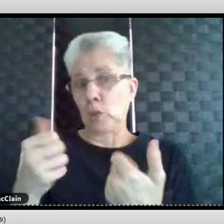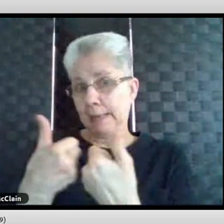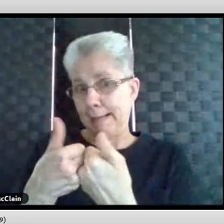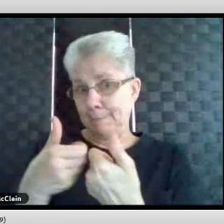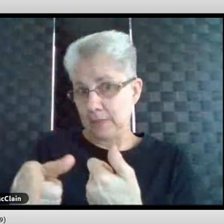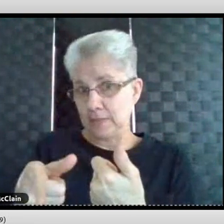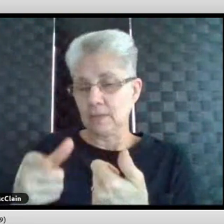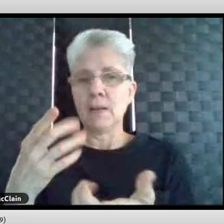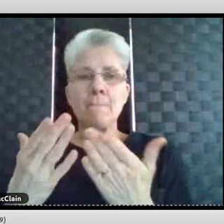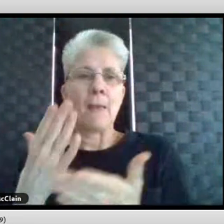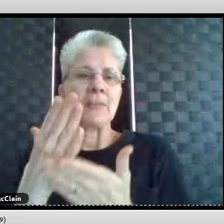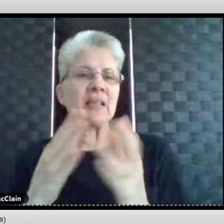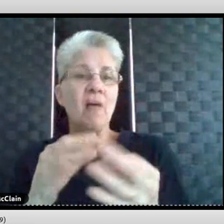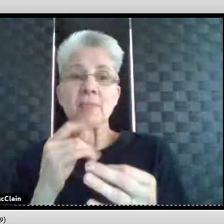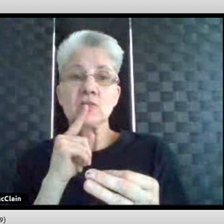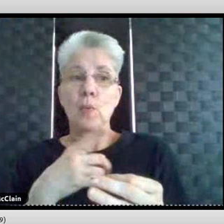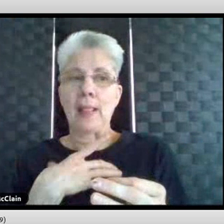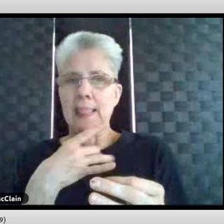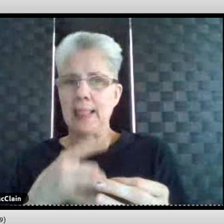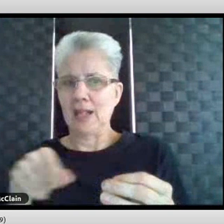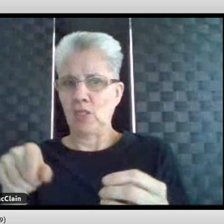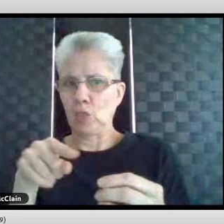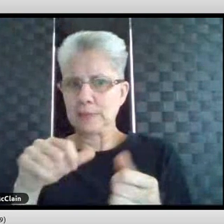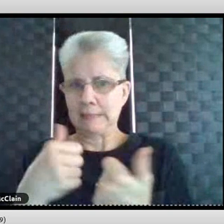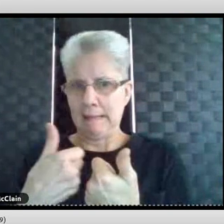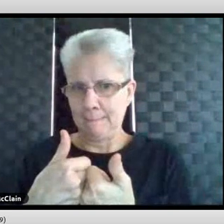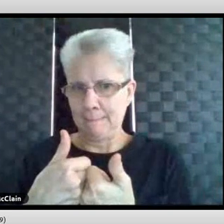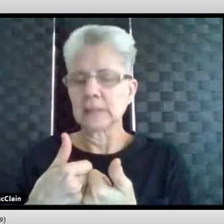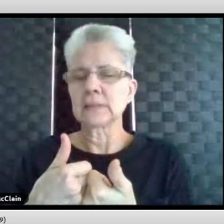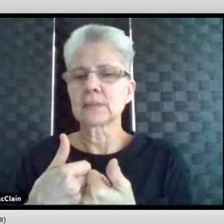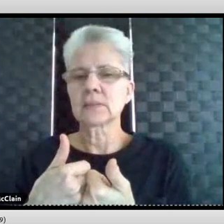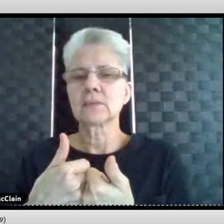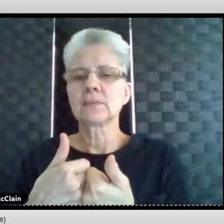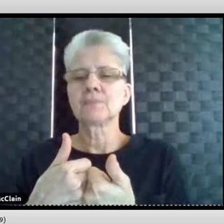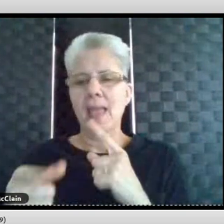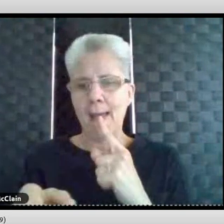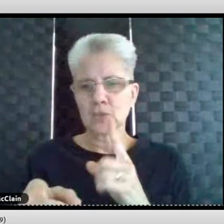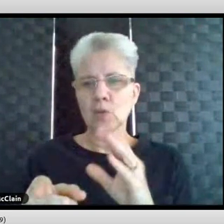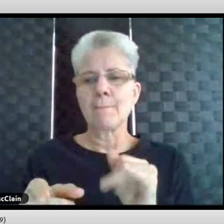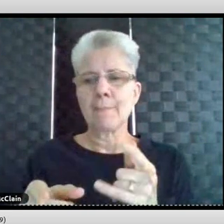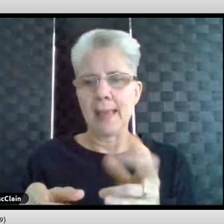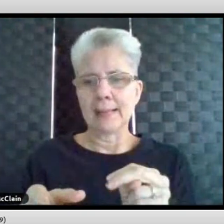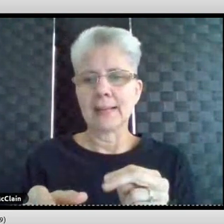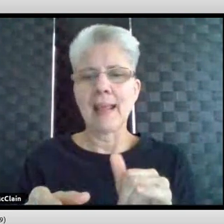but maybe some families don't really like those games." Absolutely, manga and anime fans,